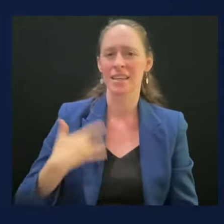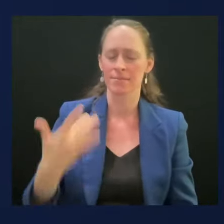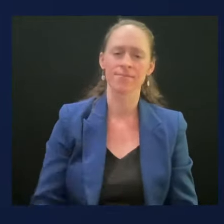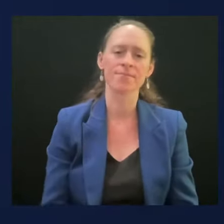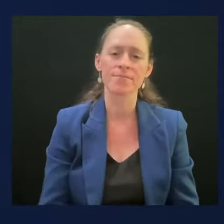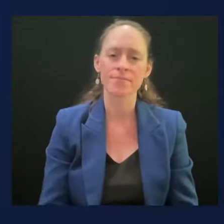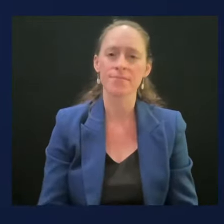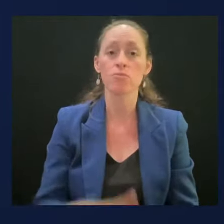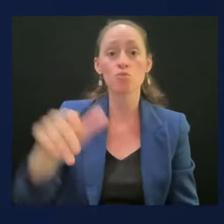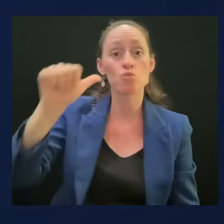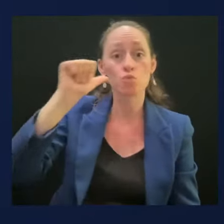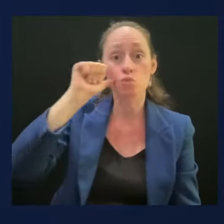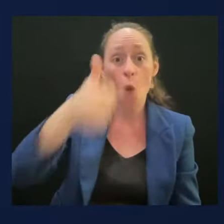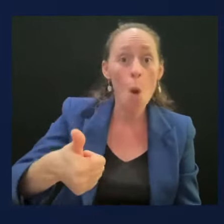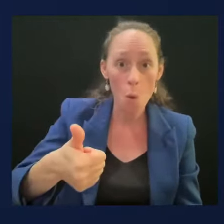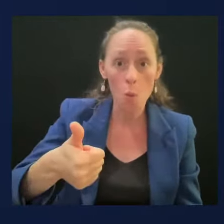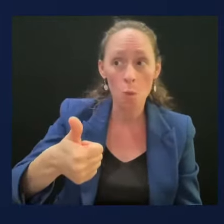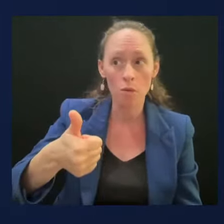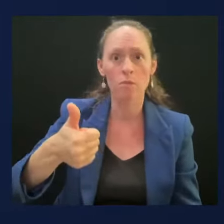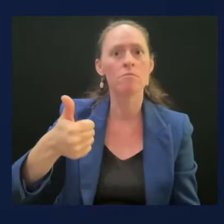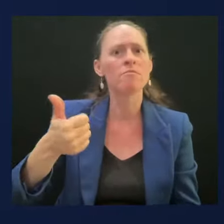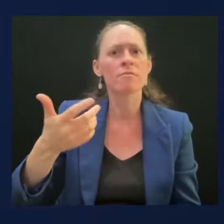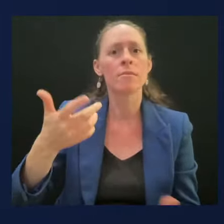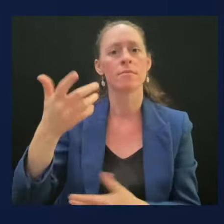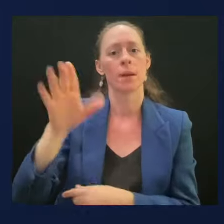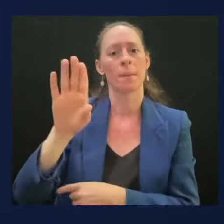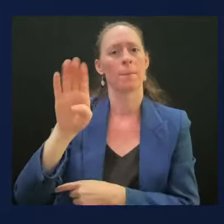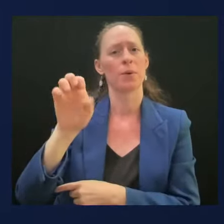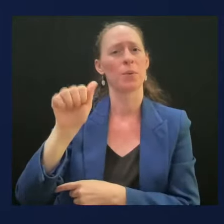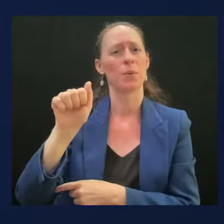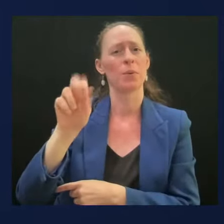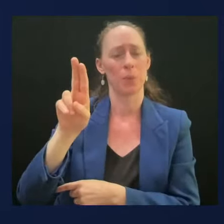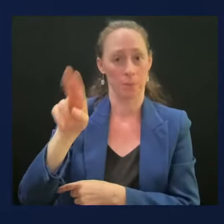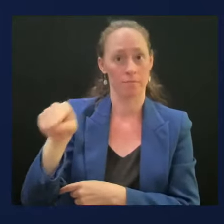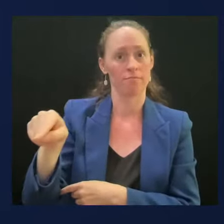Our losses are not the same. He didn't perish in the battlefield.